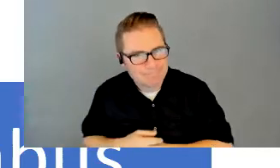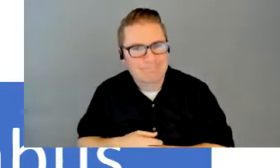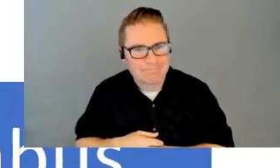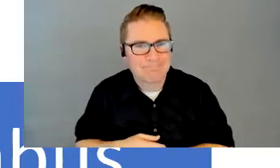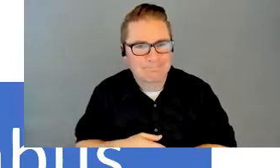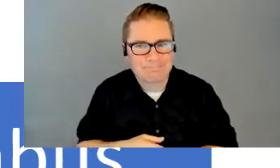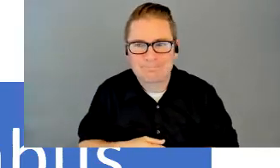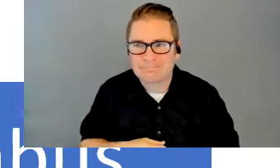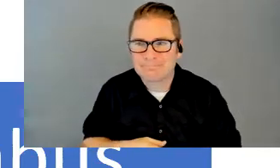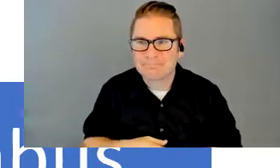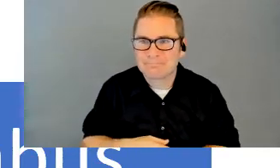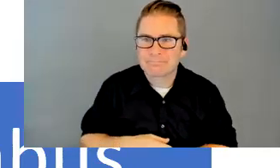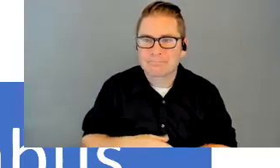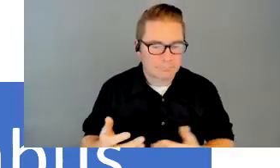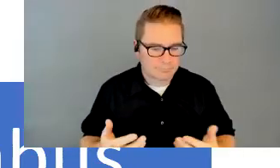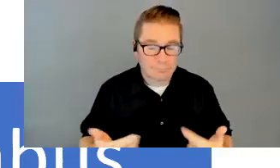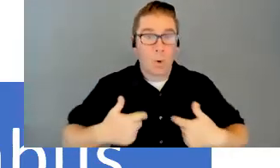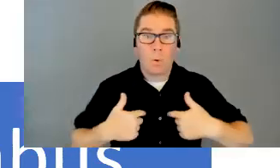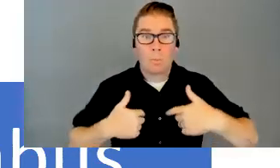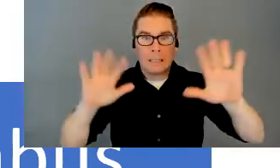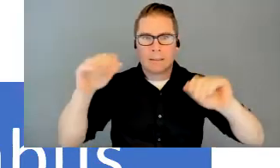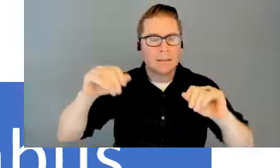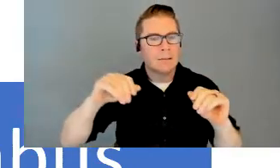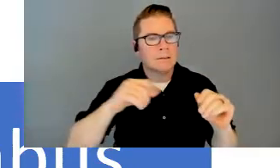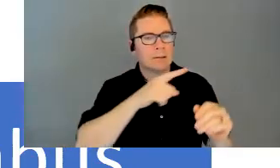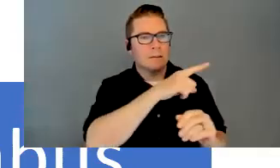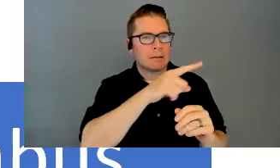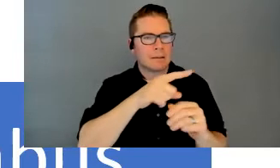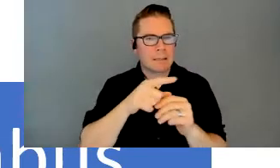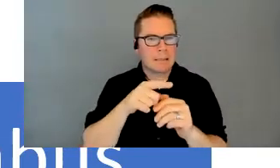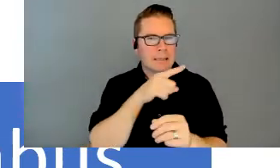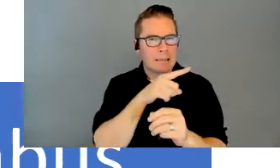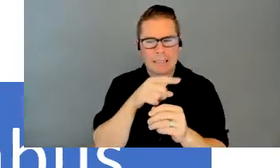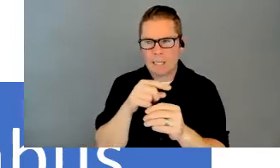Oh, this is me. Questionable practices I might have been able